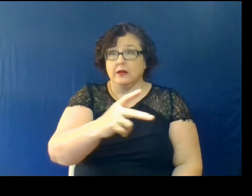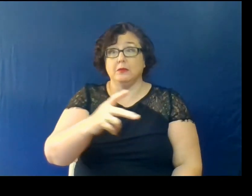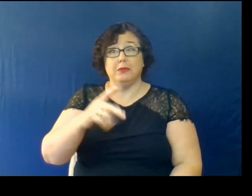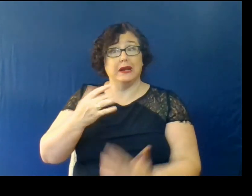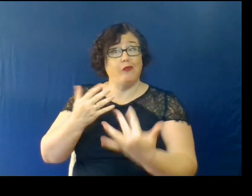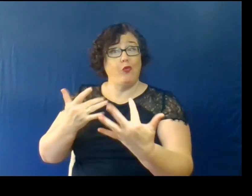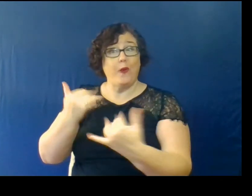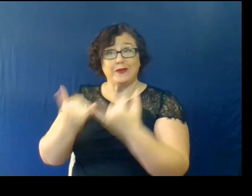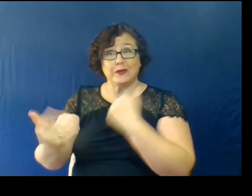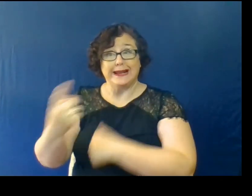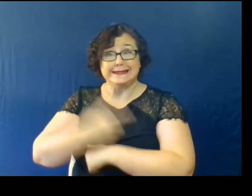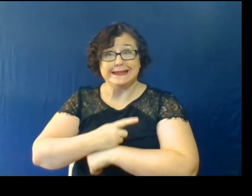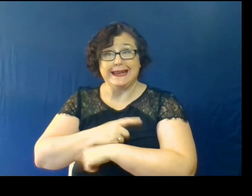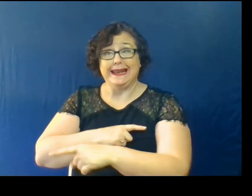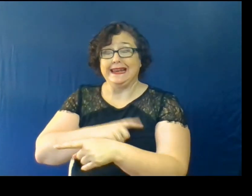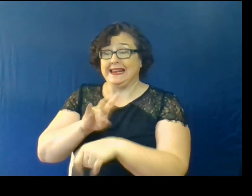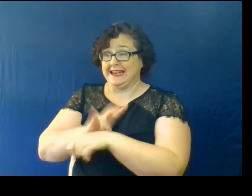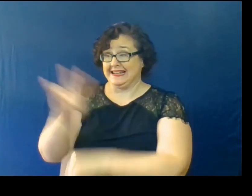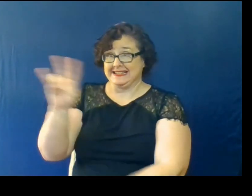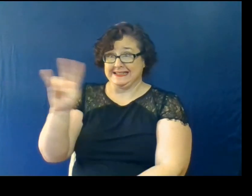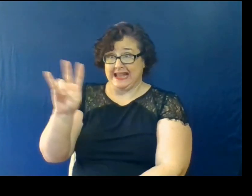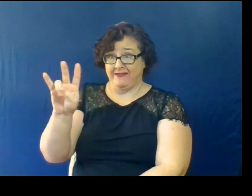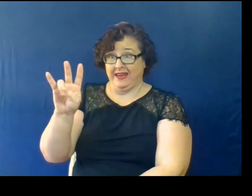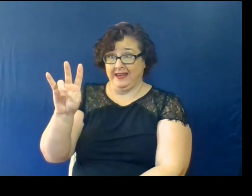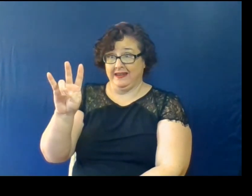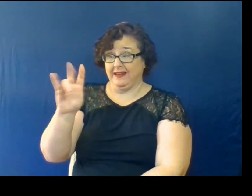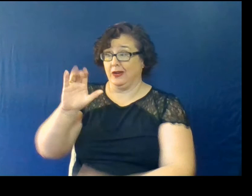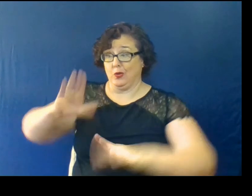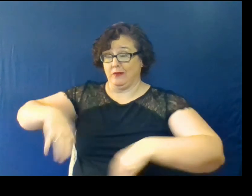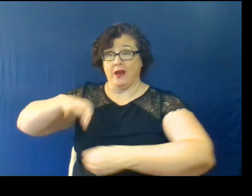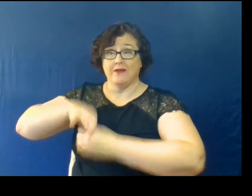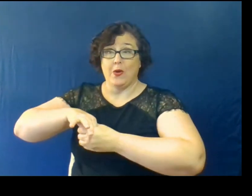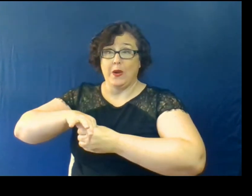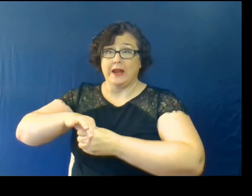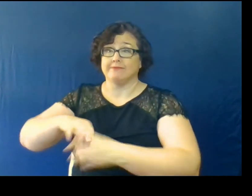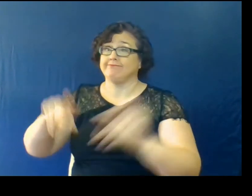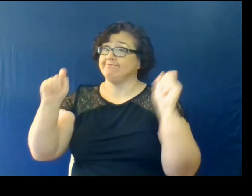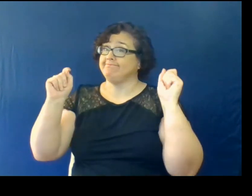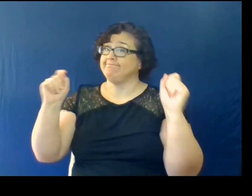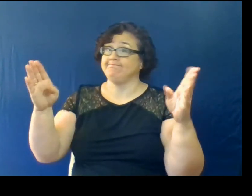and you haven't voted, you turn into a pumpkin and there's no way to get that back.